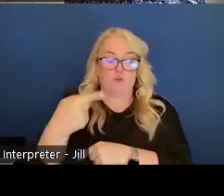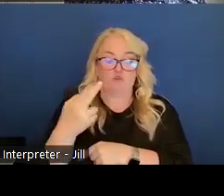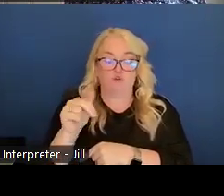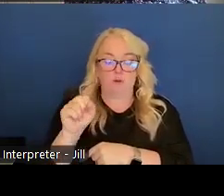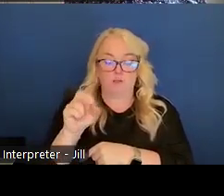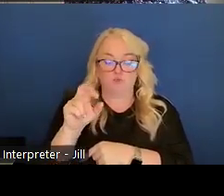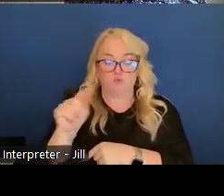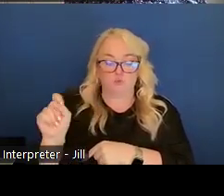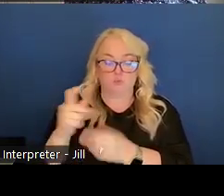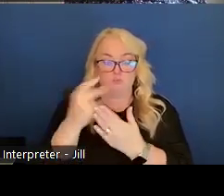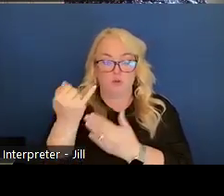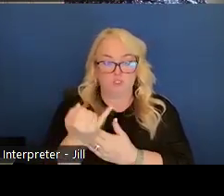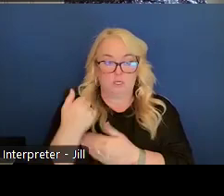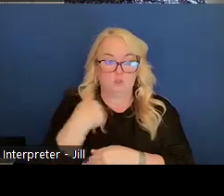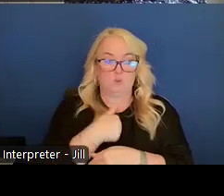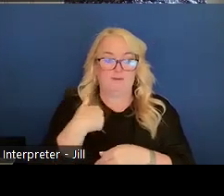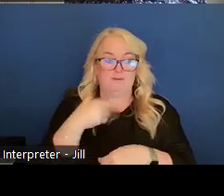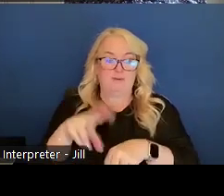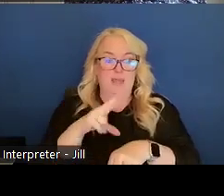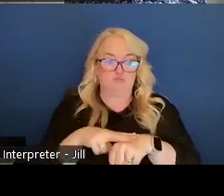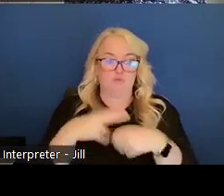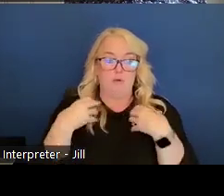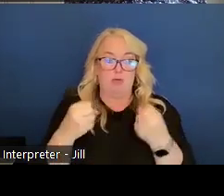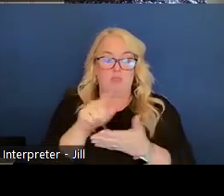together the National Health Law Program (NHeLP) experts with